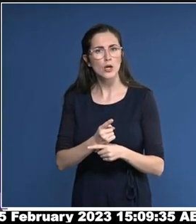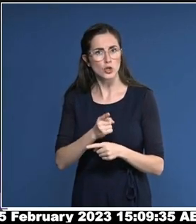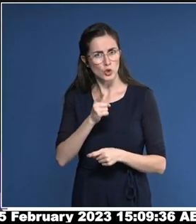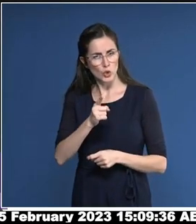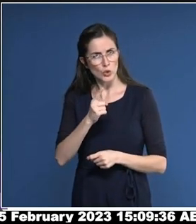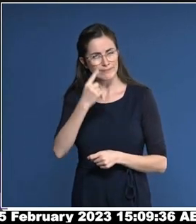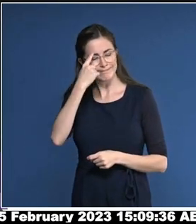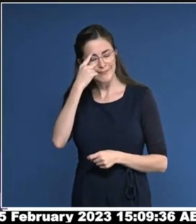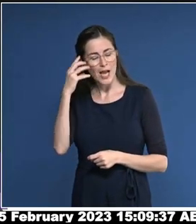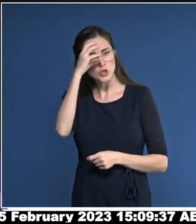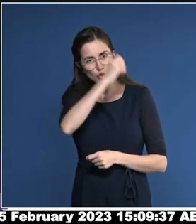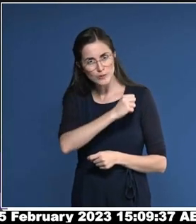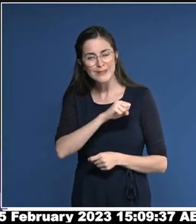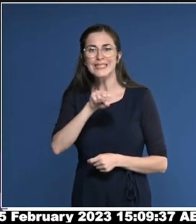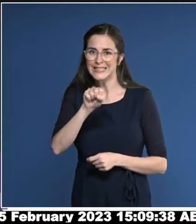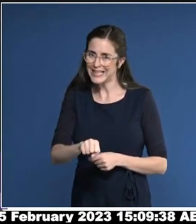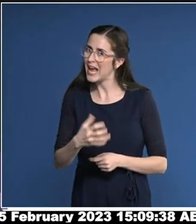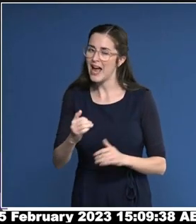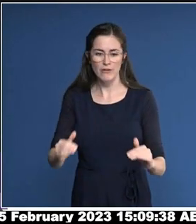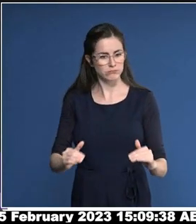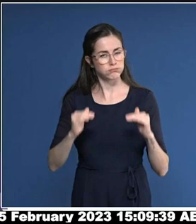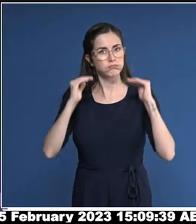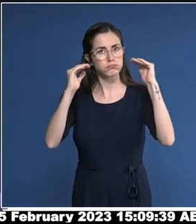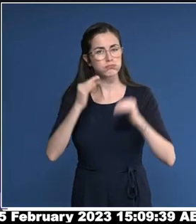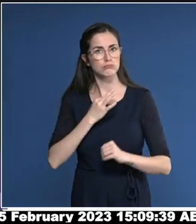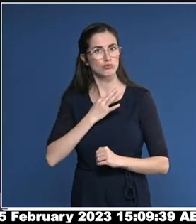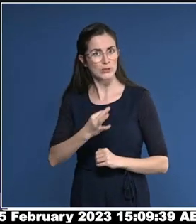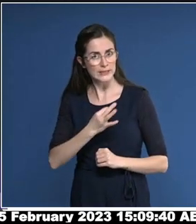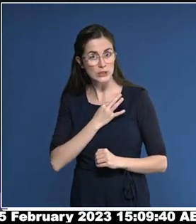always a high risk of violence, abuse, neglect and exploitation in your services.